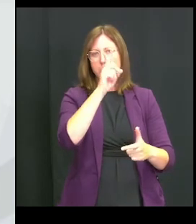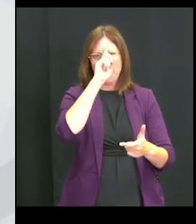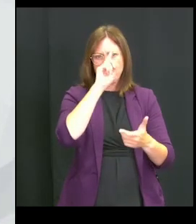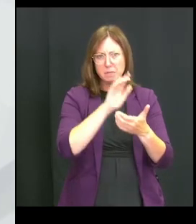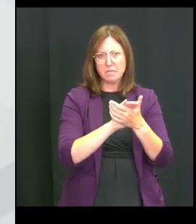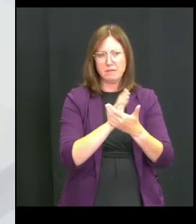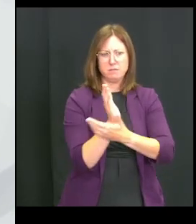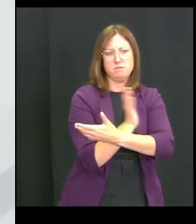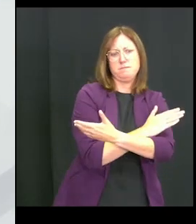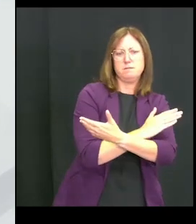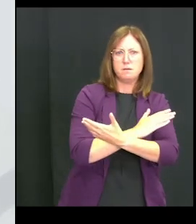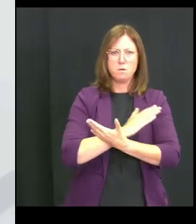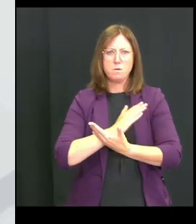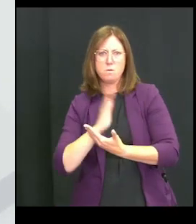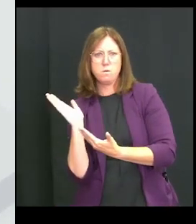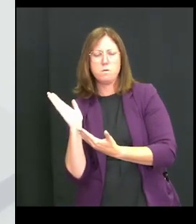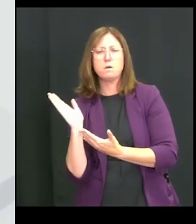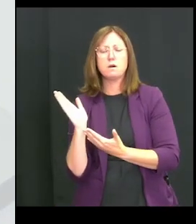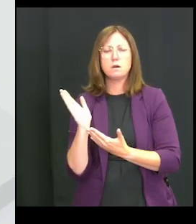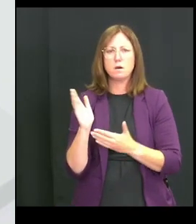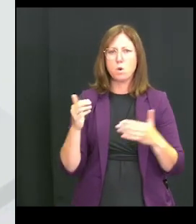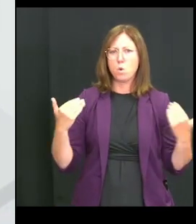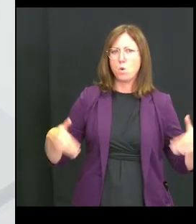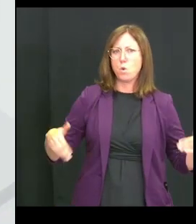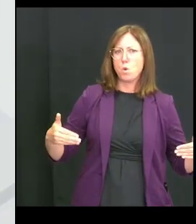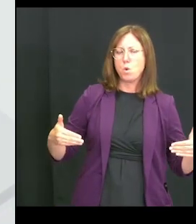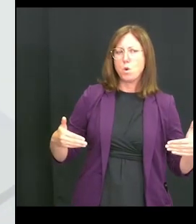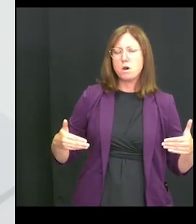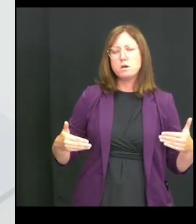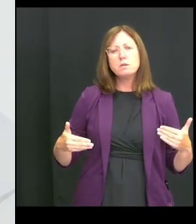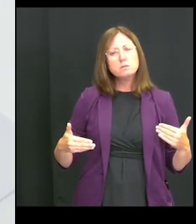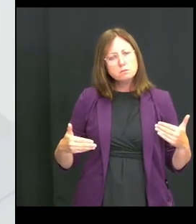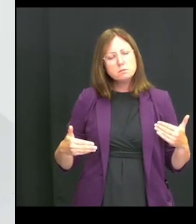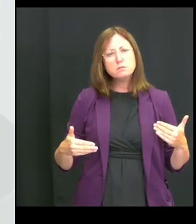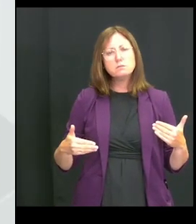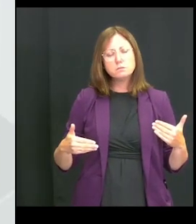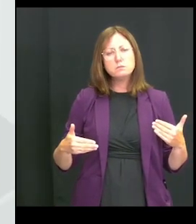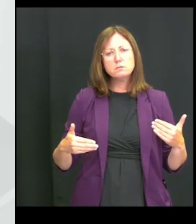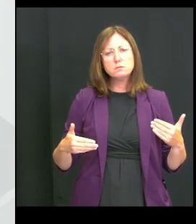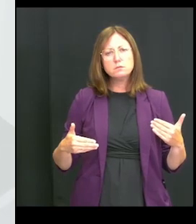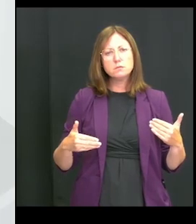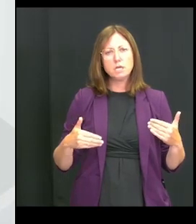the extreme in beliefs and where the polarization is intensifying?